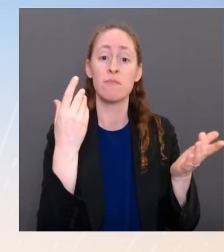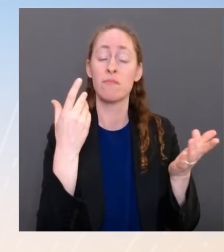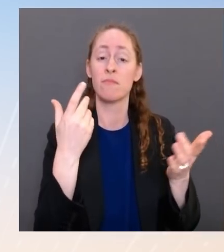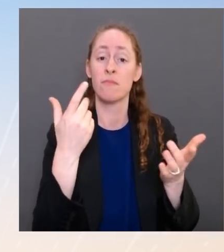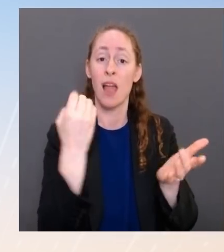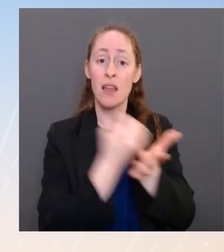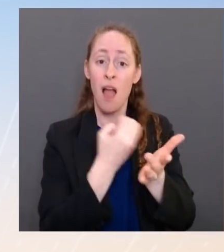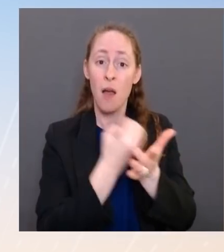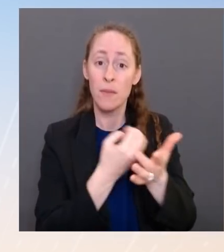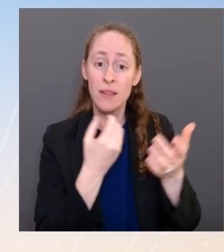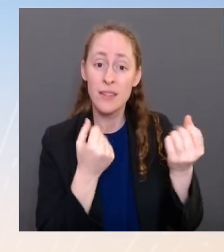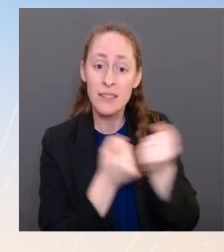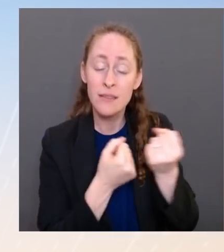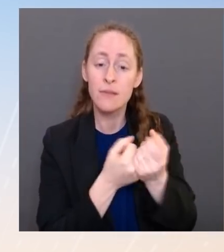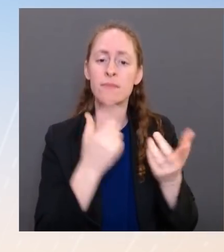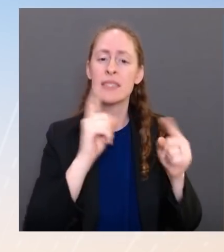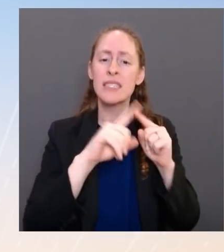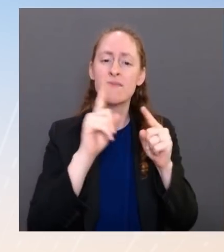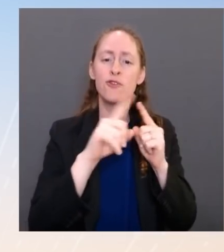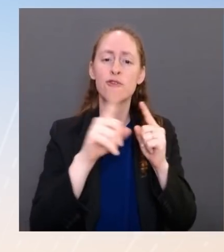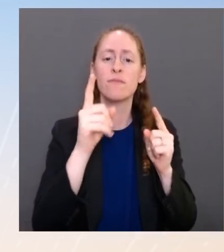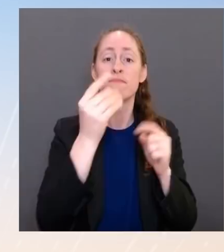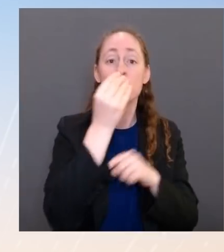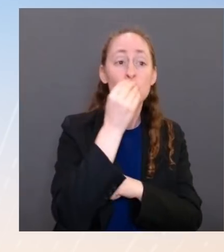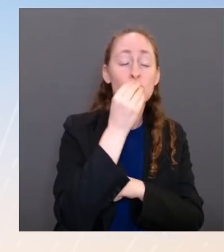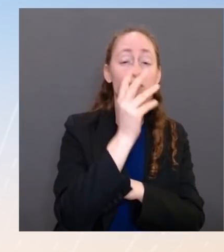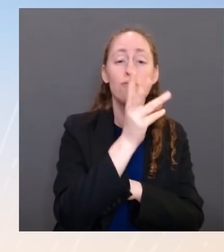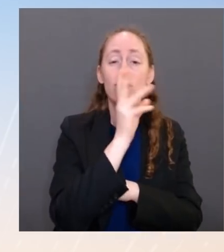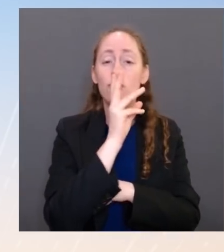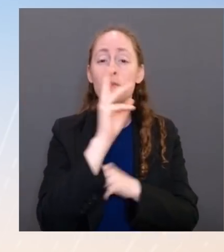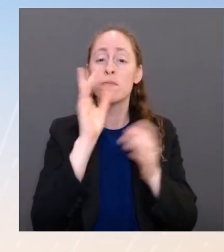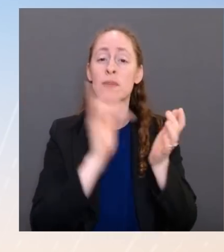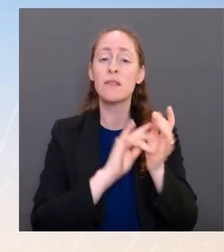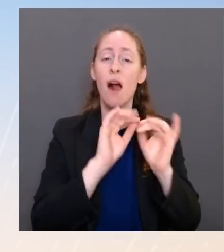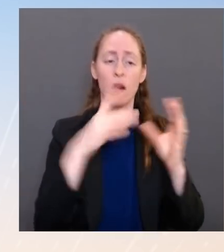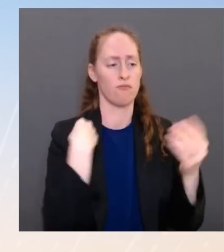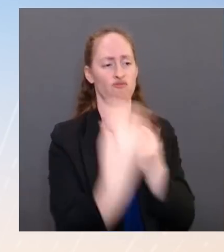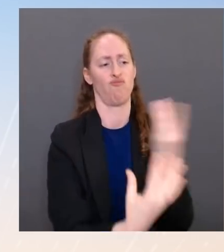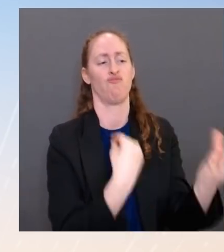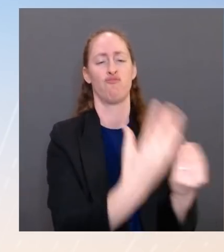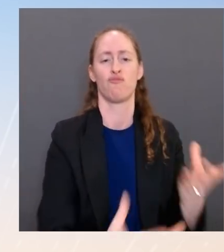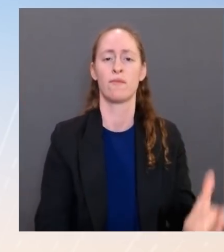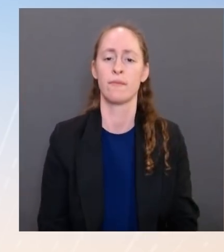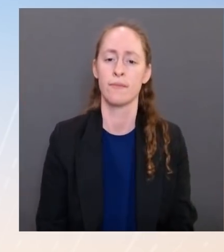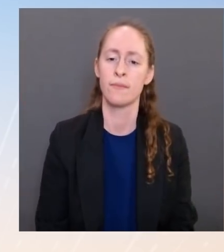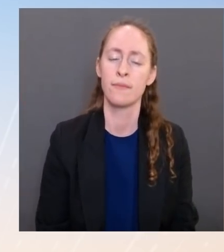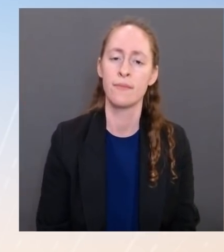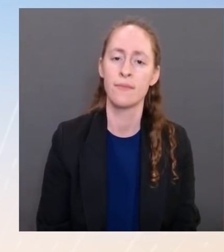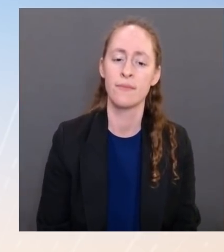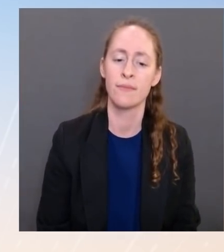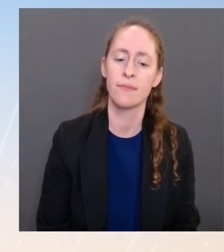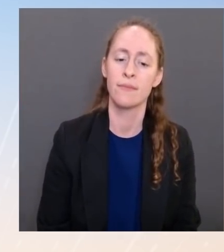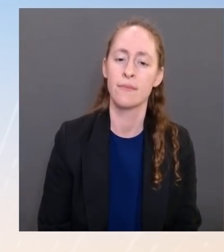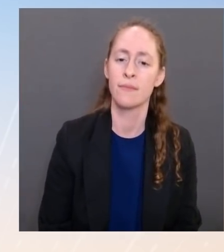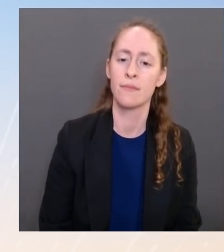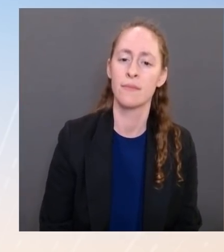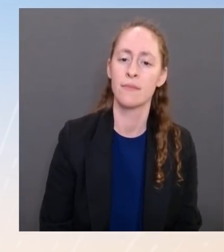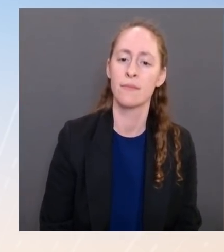the President said that a "majority" of Republicans have signed on to Senator Scott's tax plan. That does not seem to be the case.